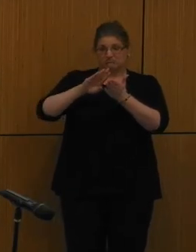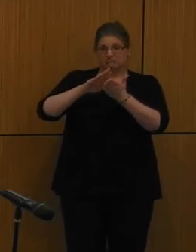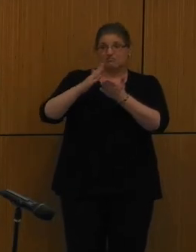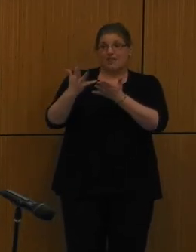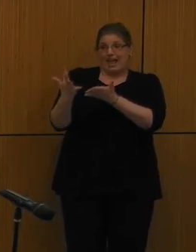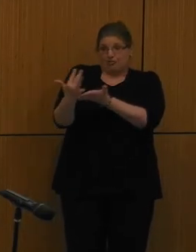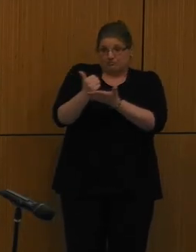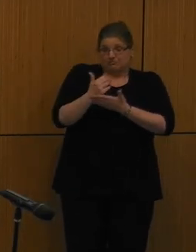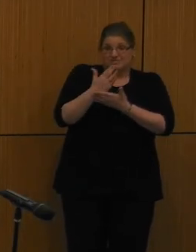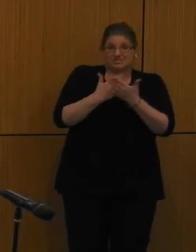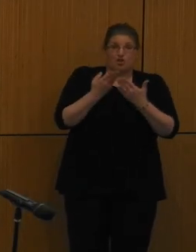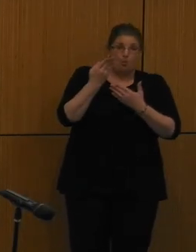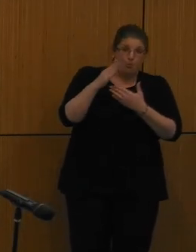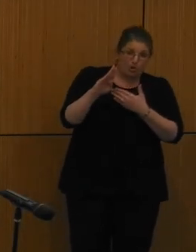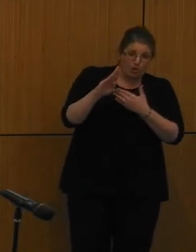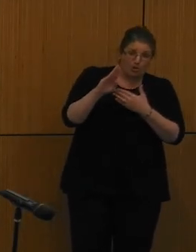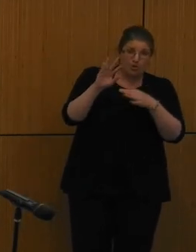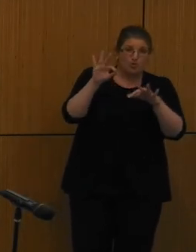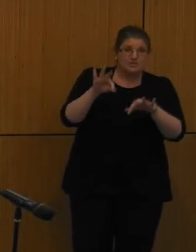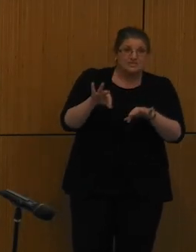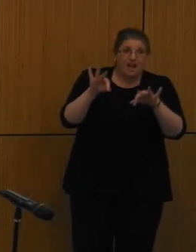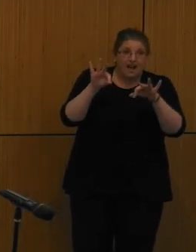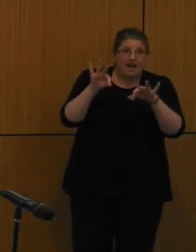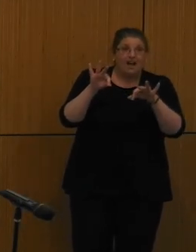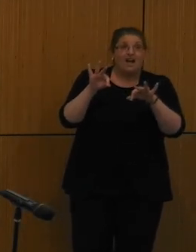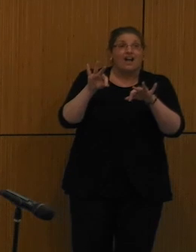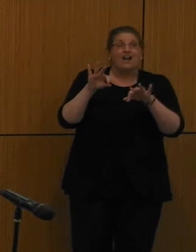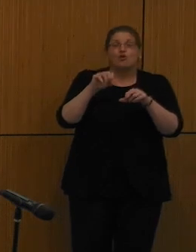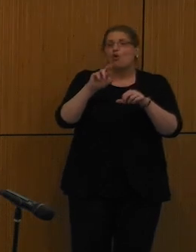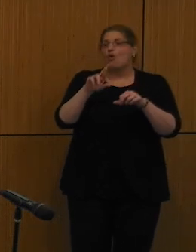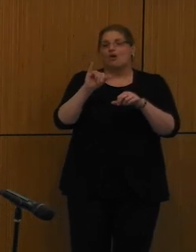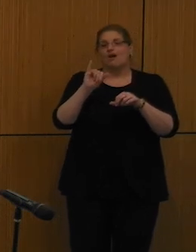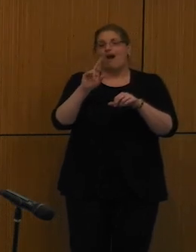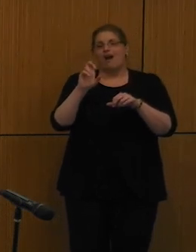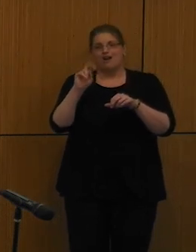or stained iron, complexes that they were subjected to.